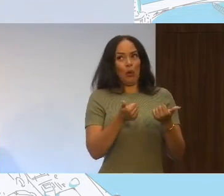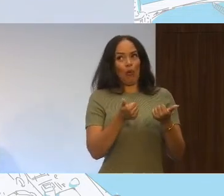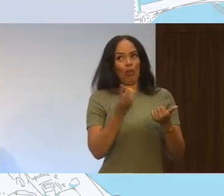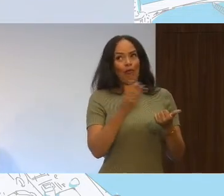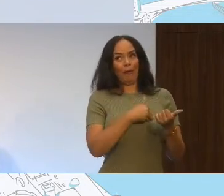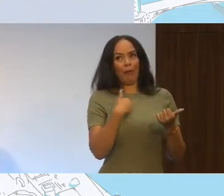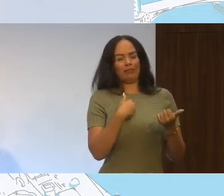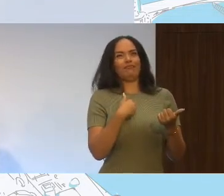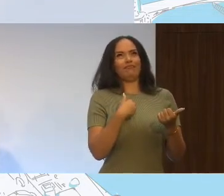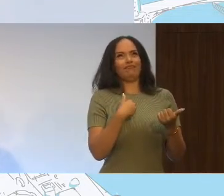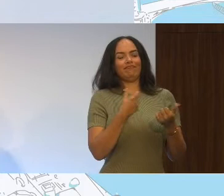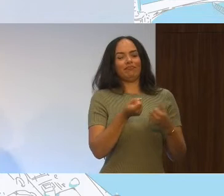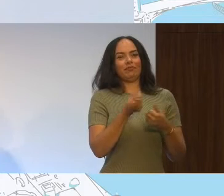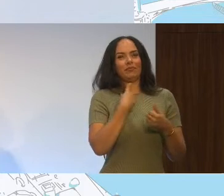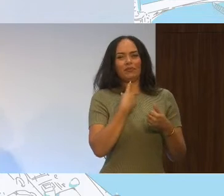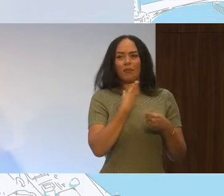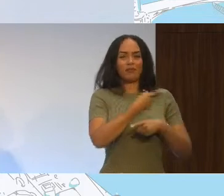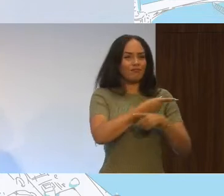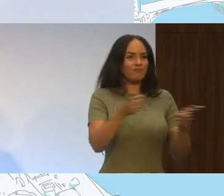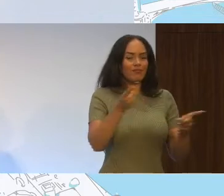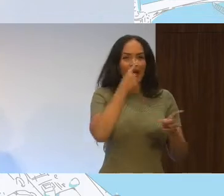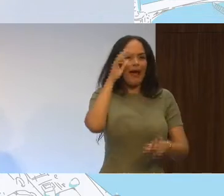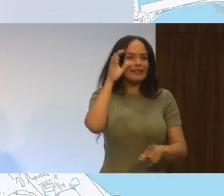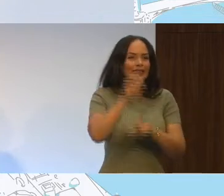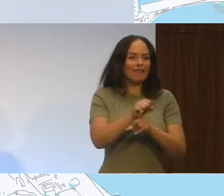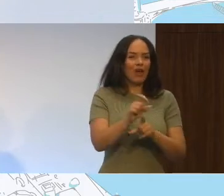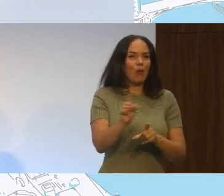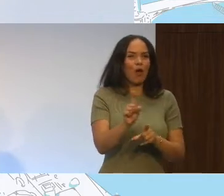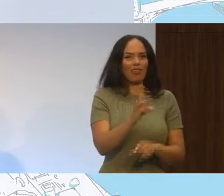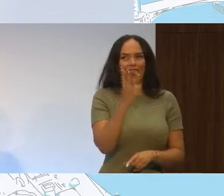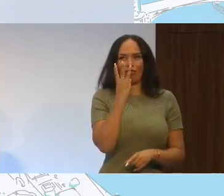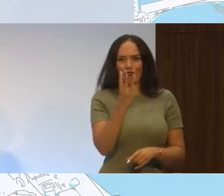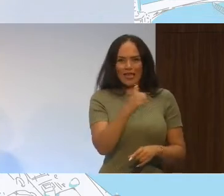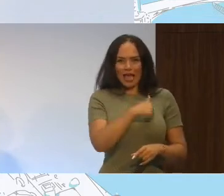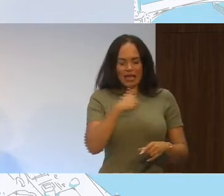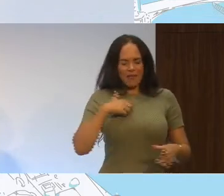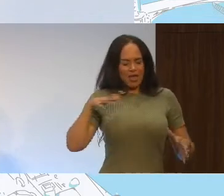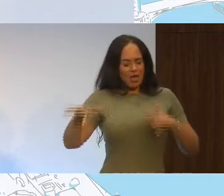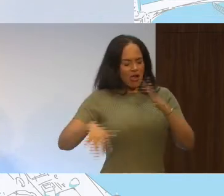I think all of us with migraine can identify with that three am reach for the medication in desperation